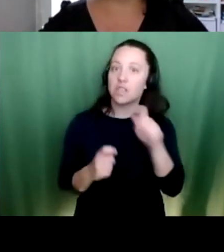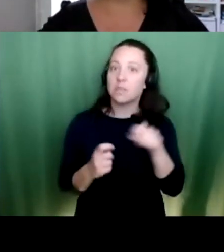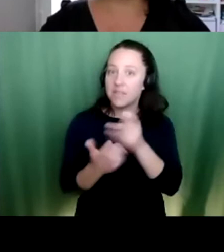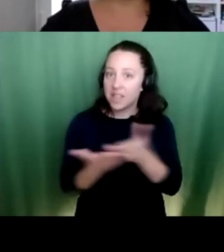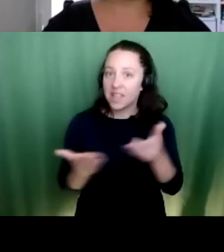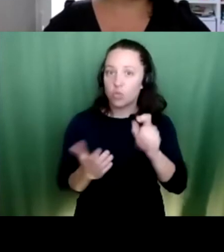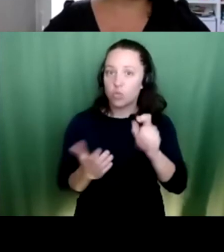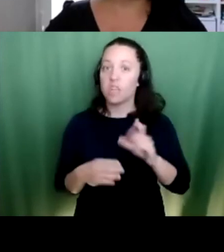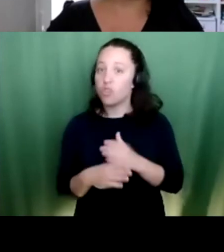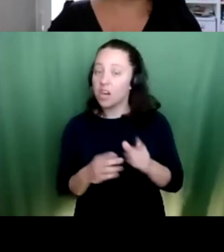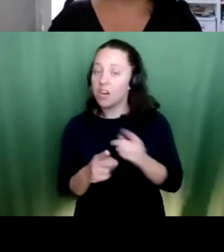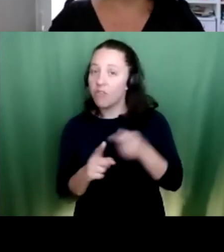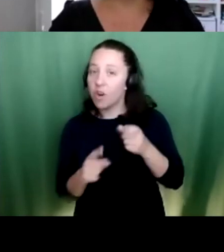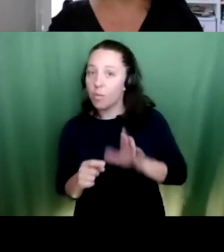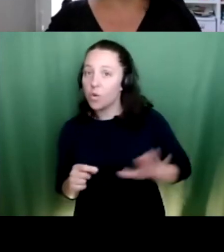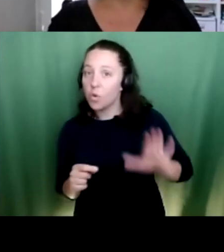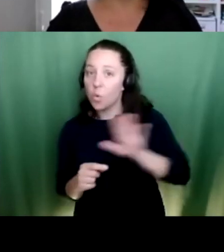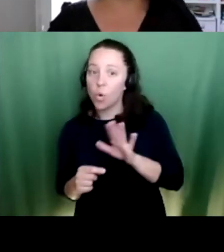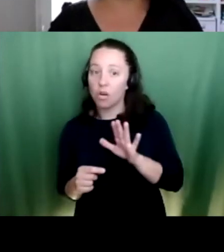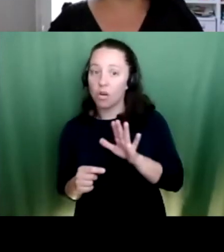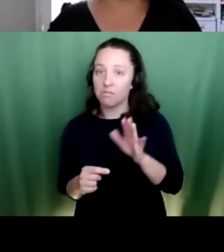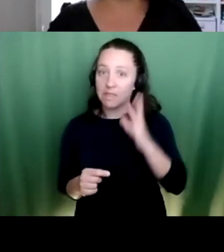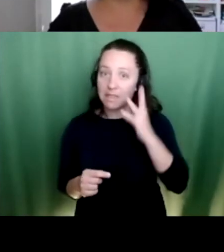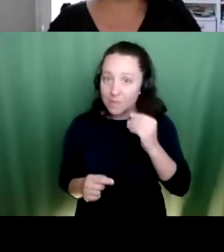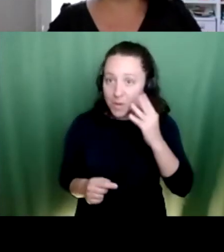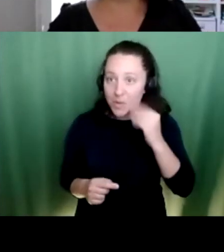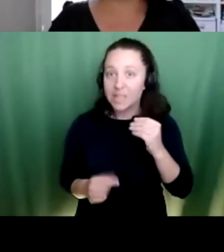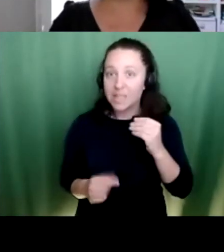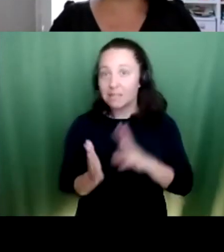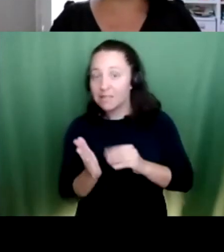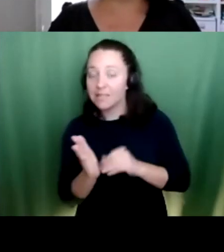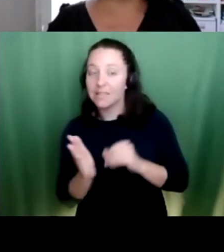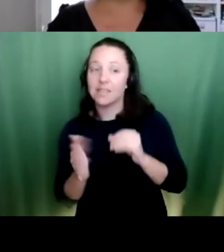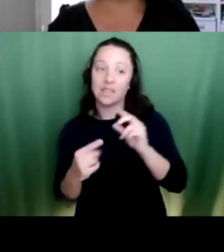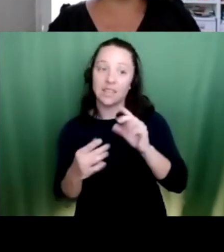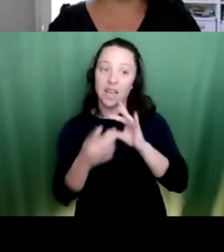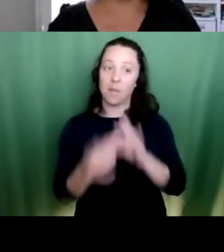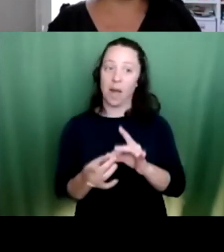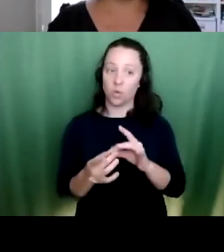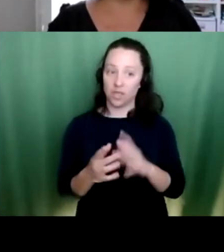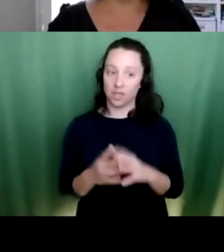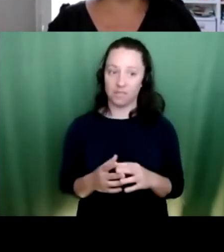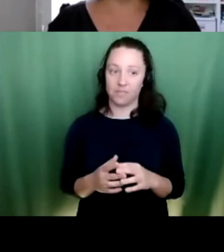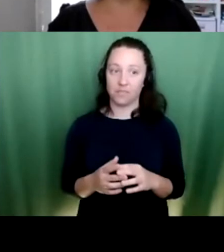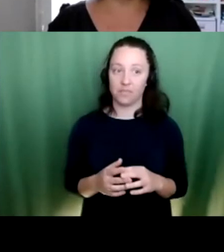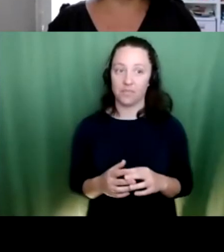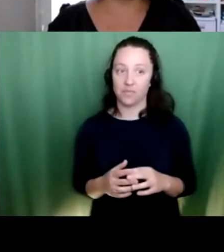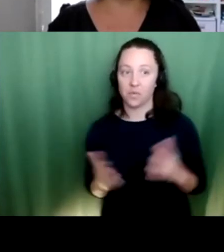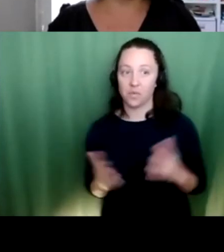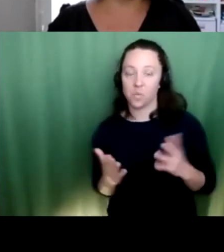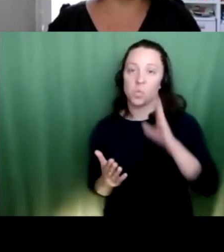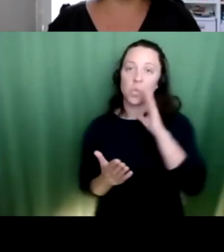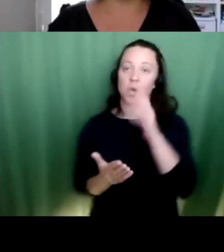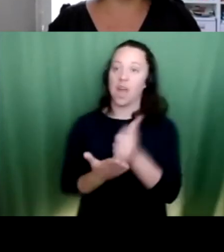from your wisdom and experience about what might help other people thinking through their